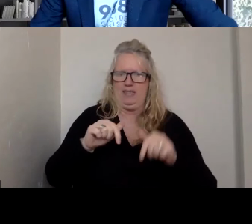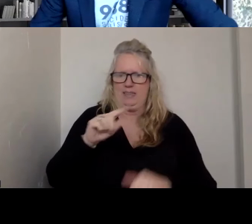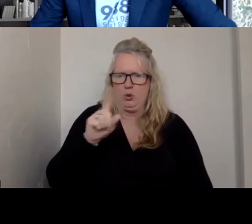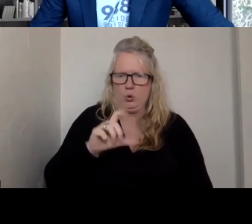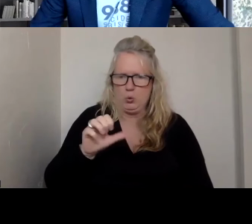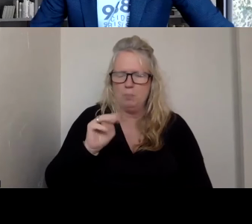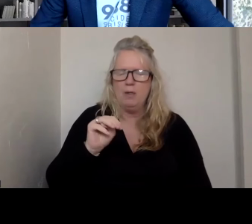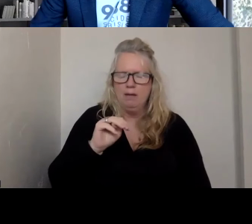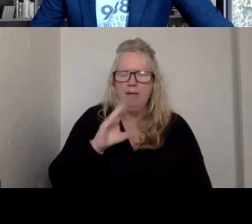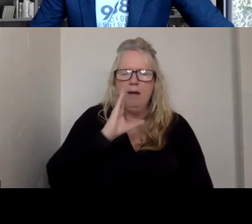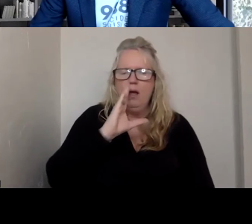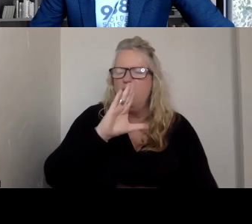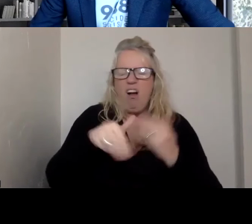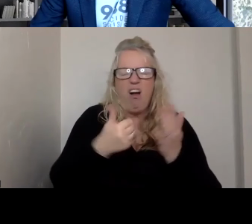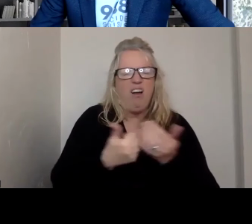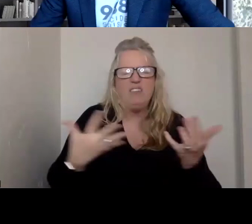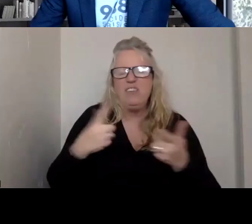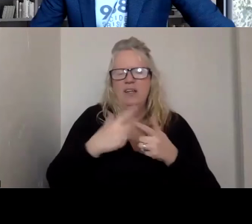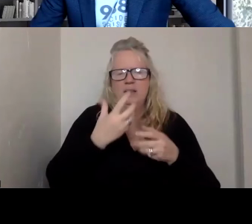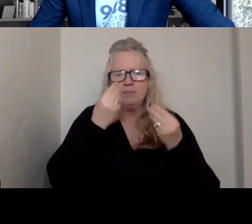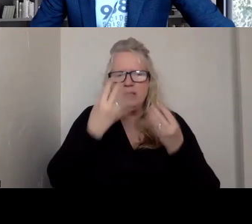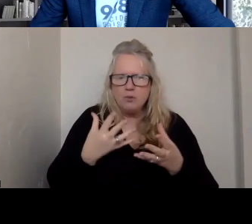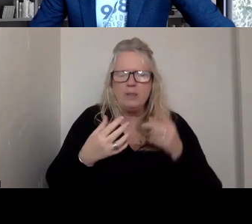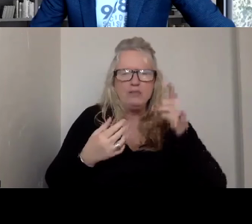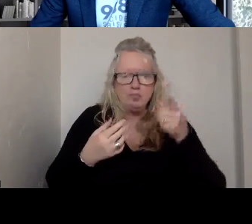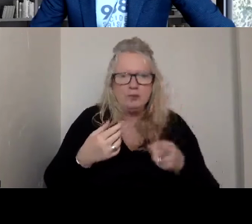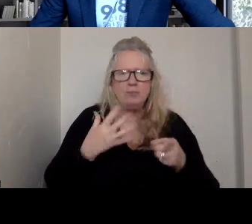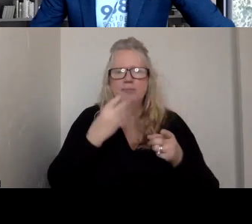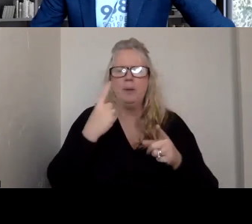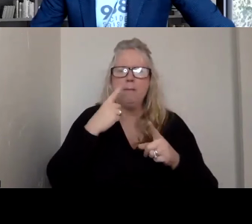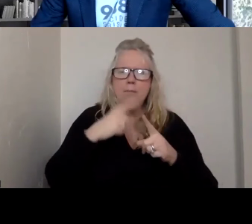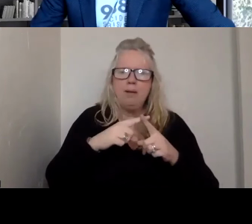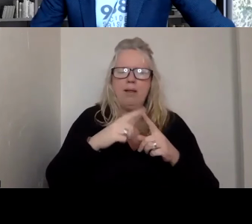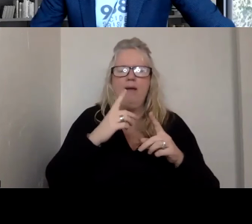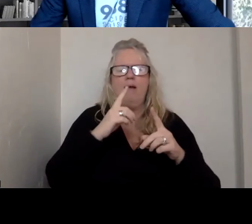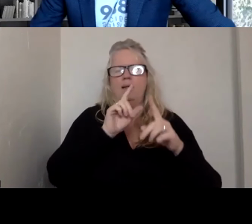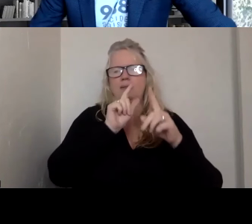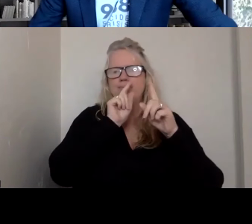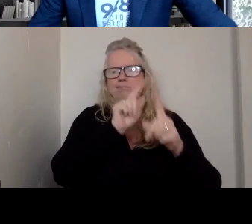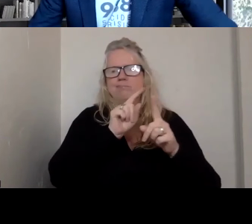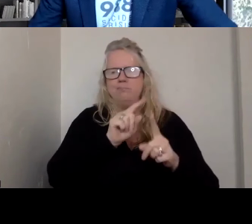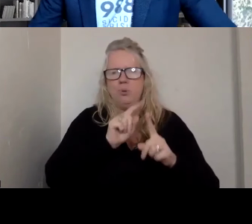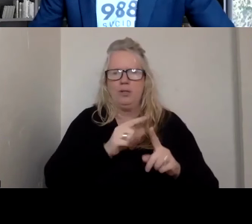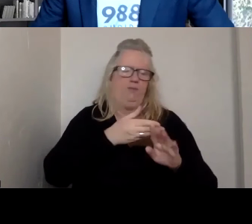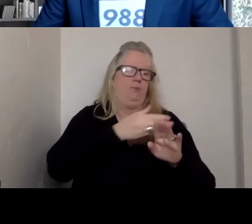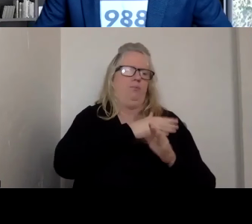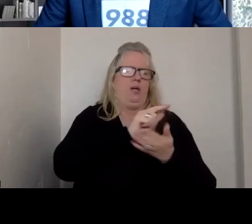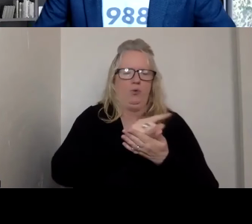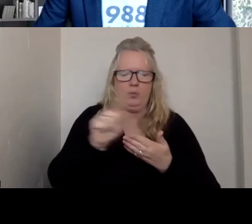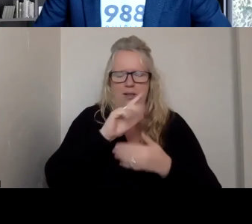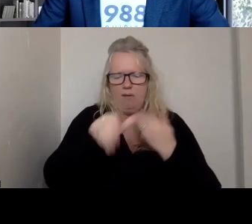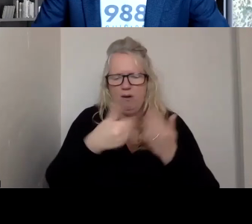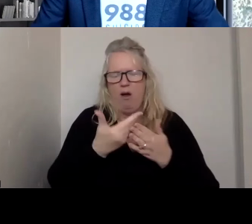THAT GETS YOU ALL OF THIS INFORMATION AND THE HIGHLIGHTS FROM THE PRIOR WEEK AND ALL OF THE VIDEOS AND THE POWER POINT